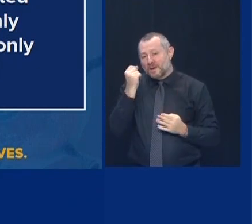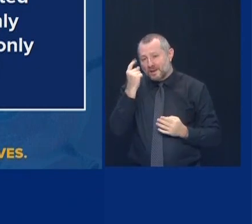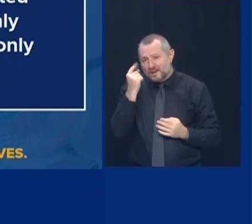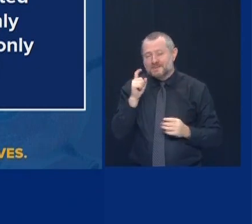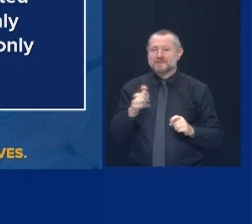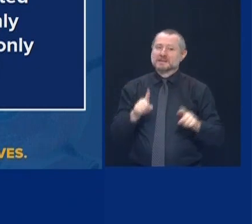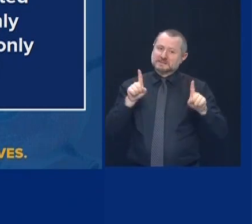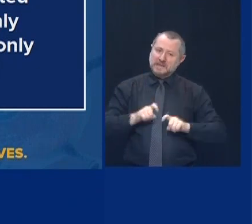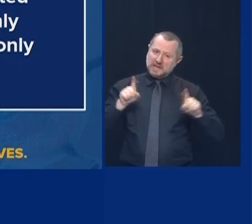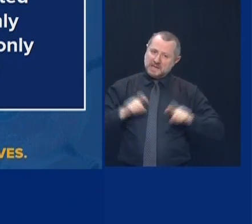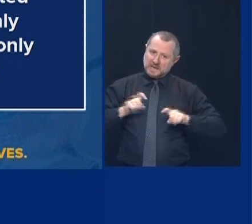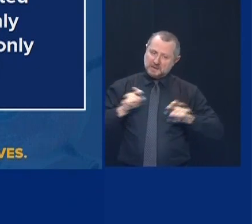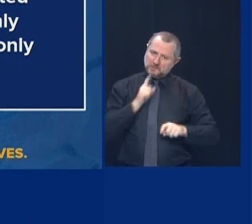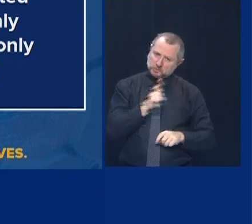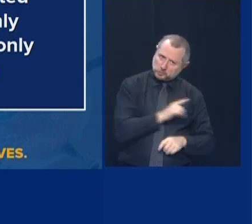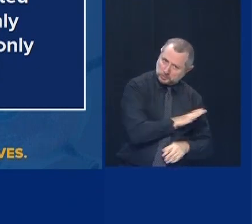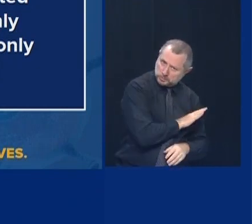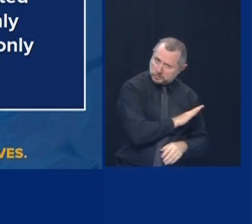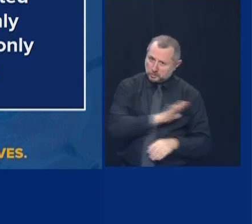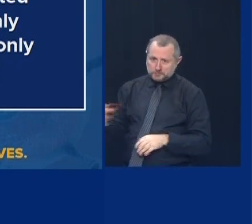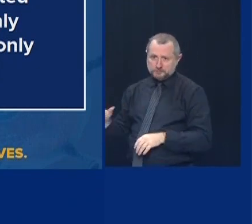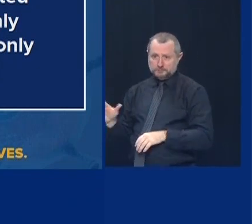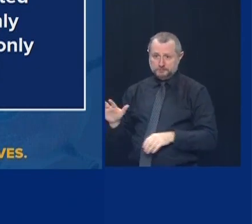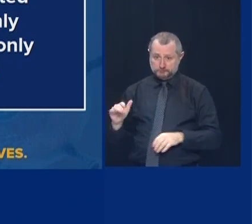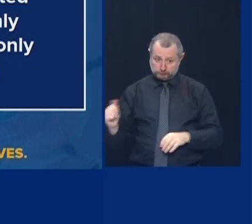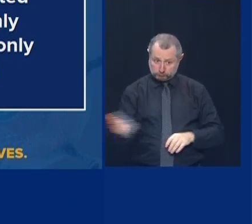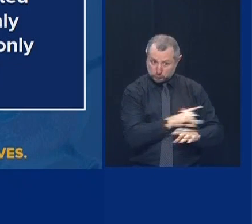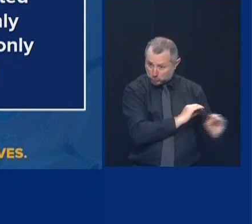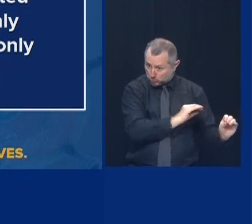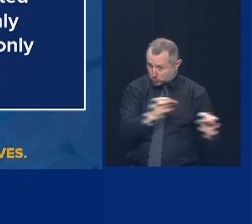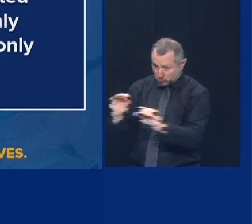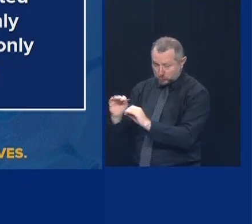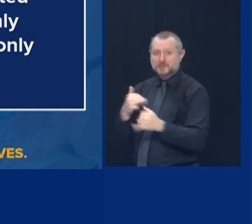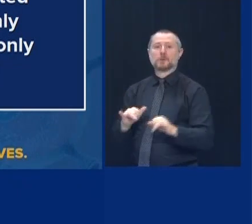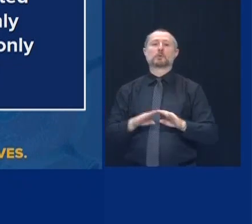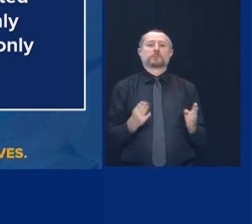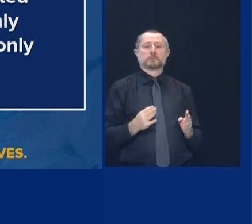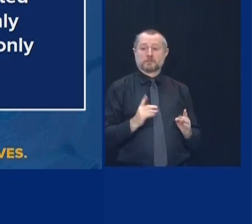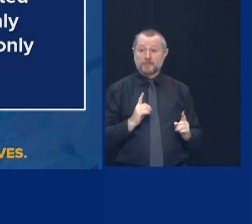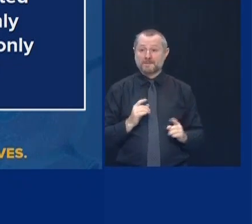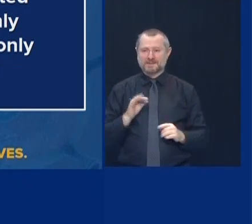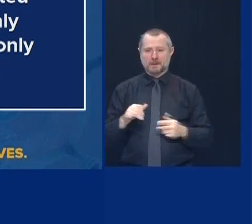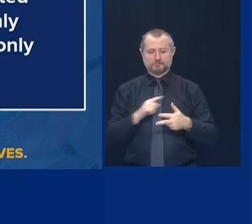ARE CLOSED. SCHOOLS CAN BE OPEN BUT YOU HAVE